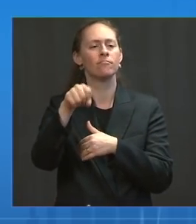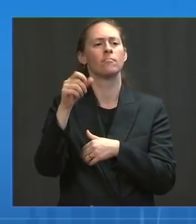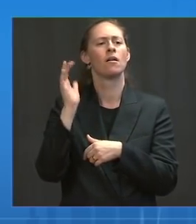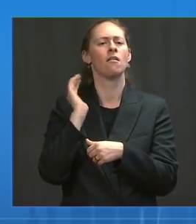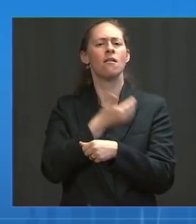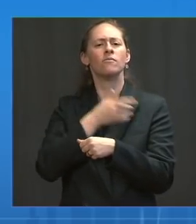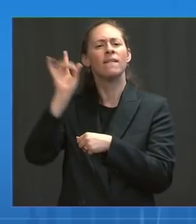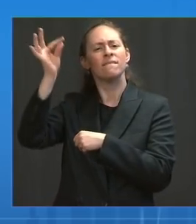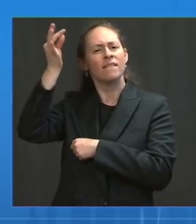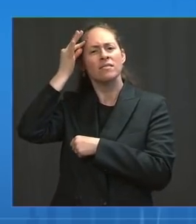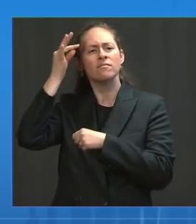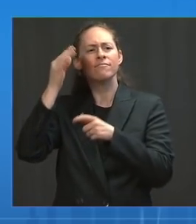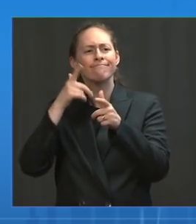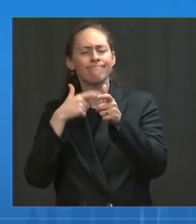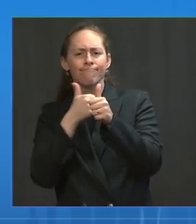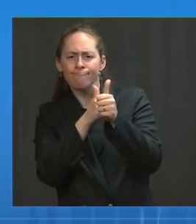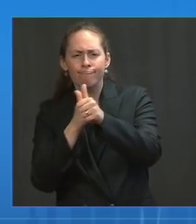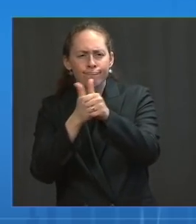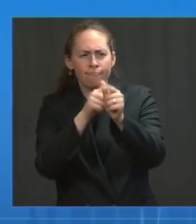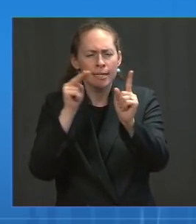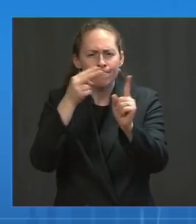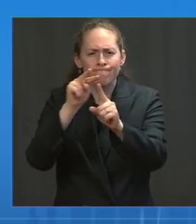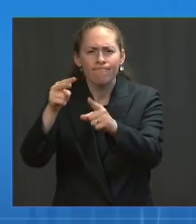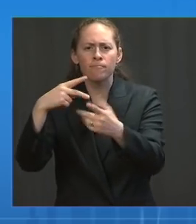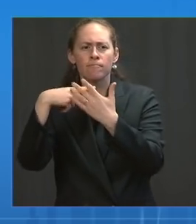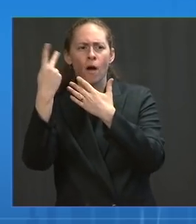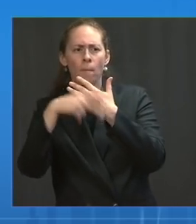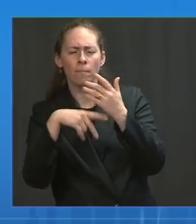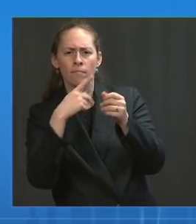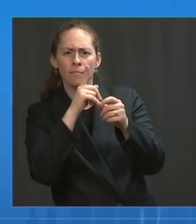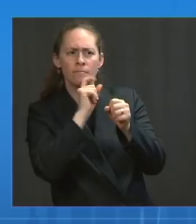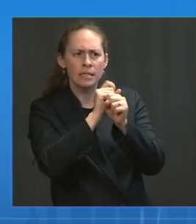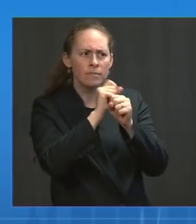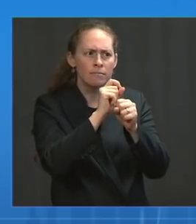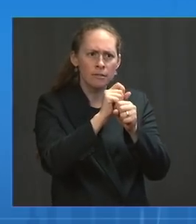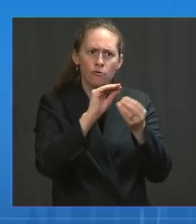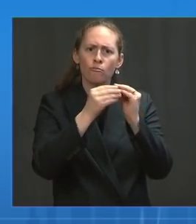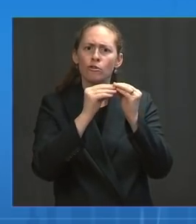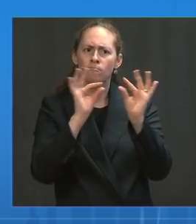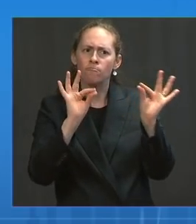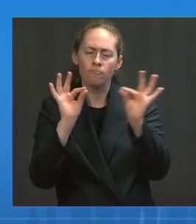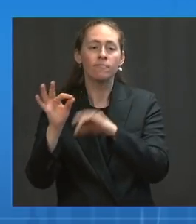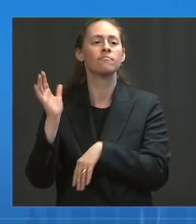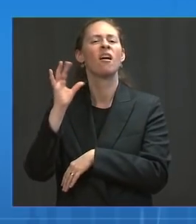few weeks of the administration. At our community health centers, more than 75 percent of people